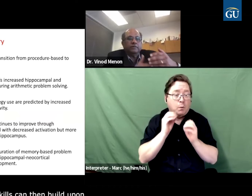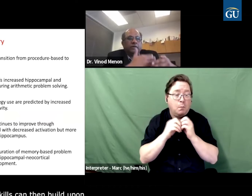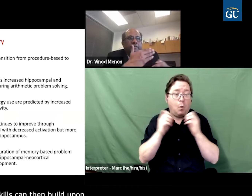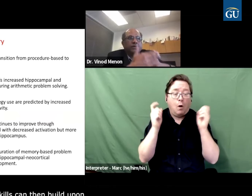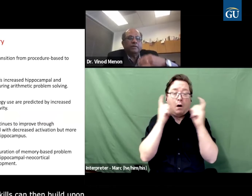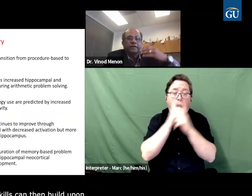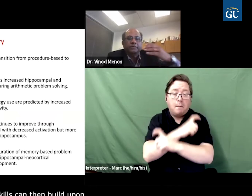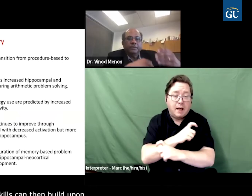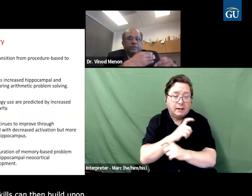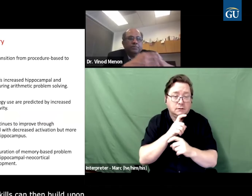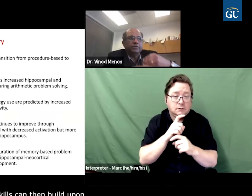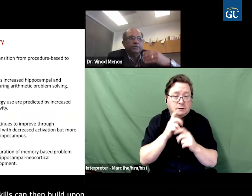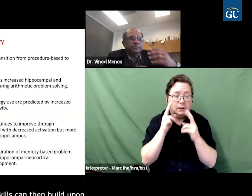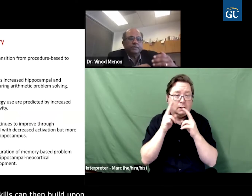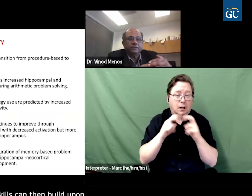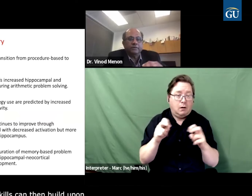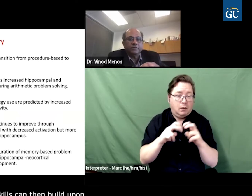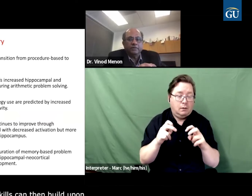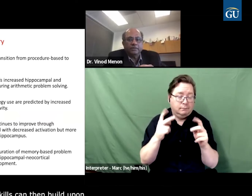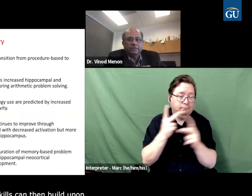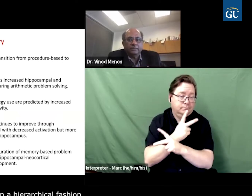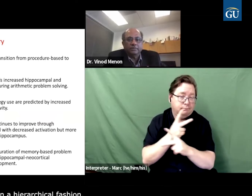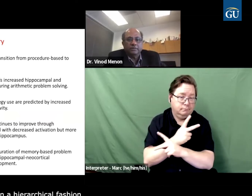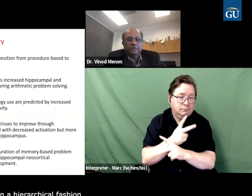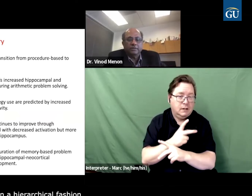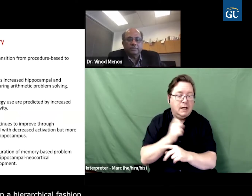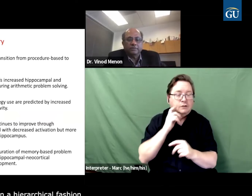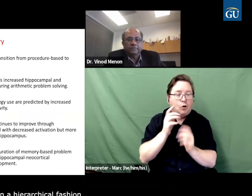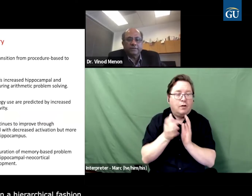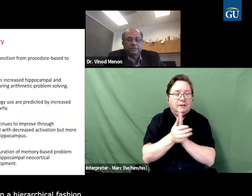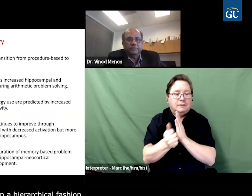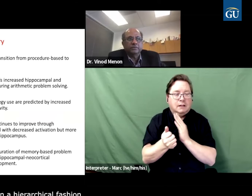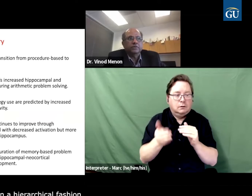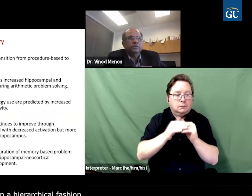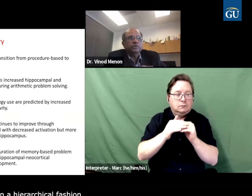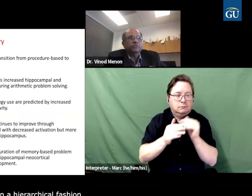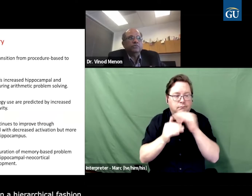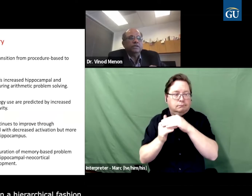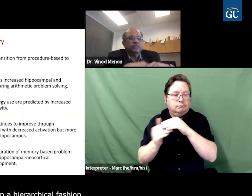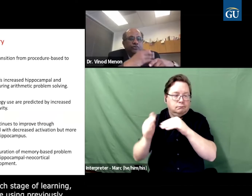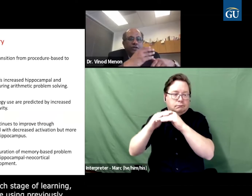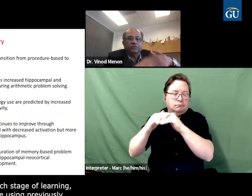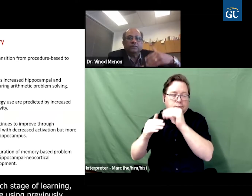the skills can then build upon themselves in a